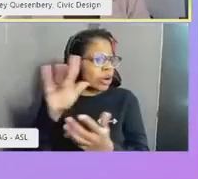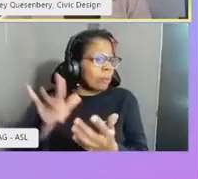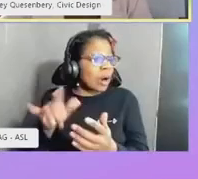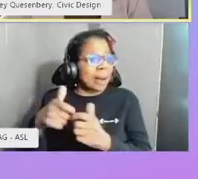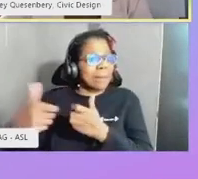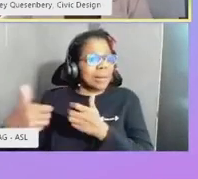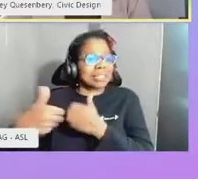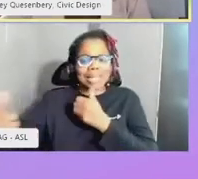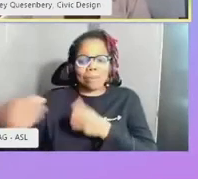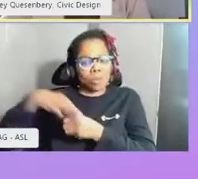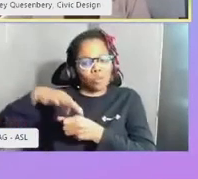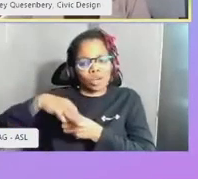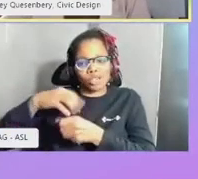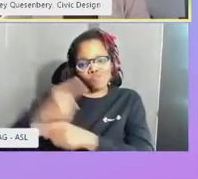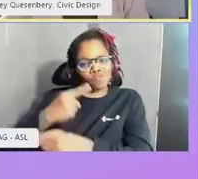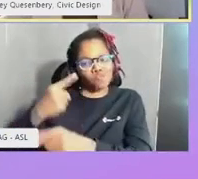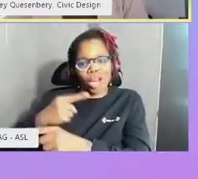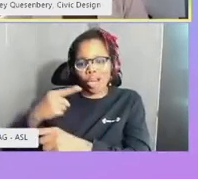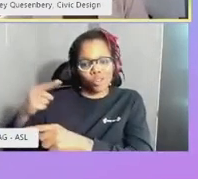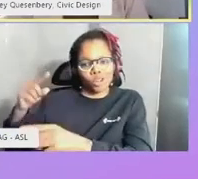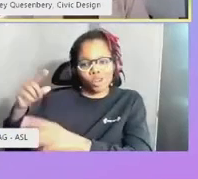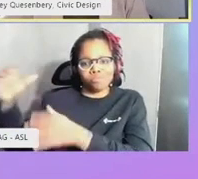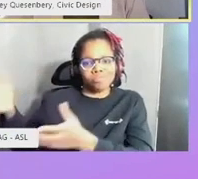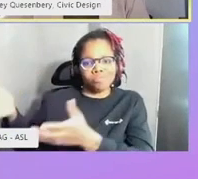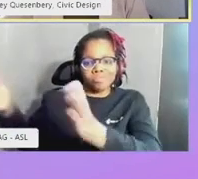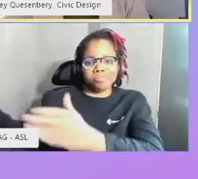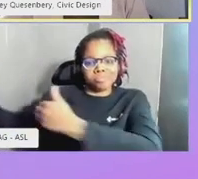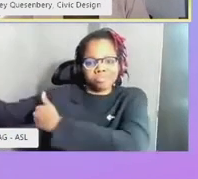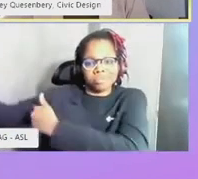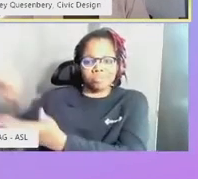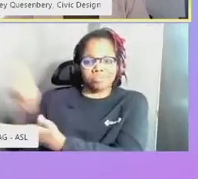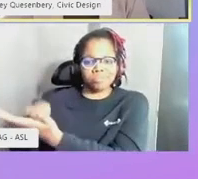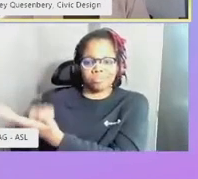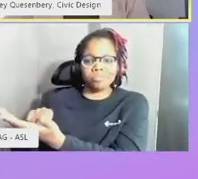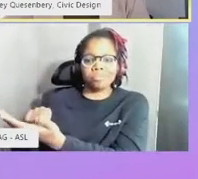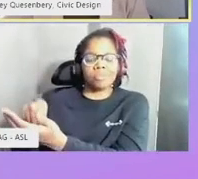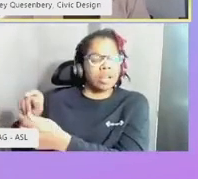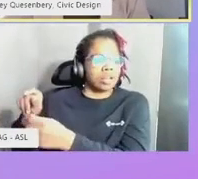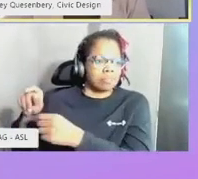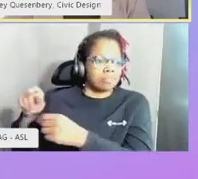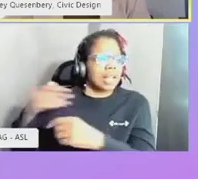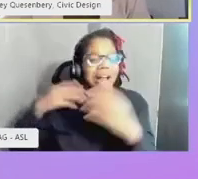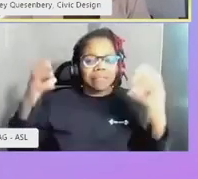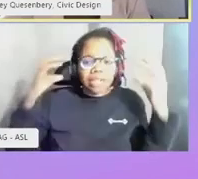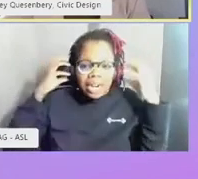on the table is a model where you have got the screen, where you mark it but there is a separate printer and it